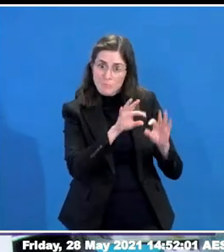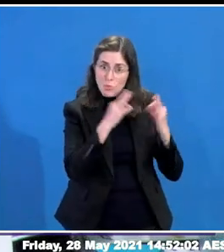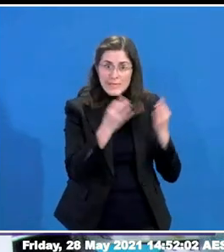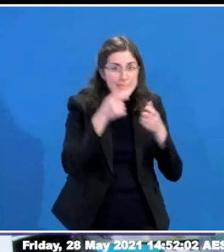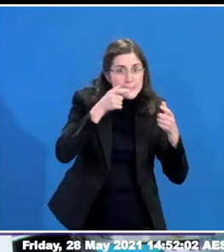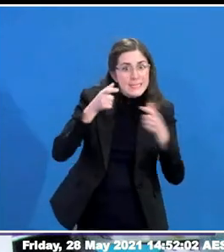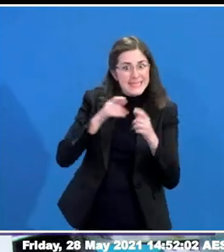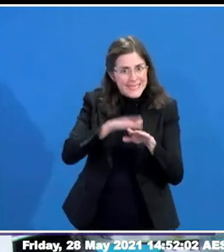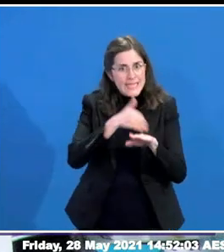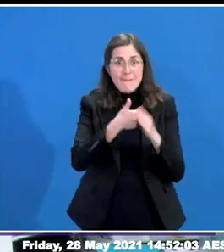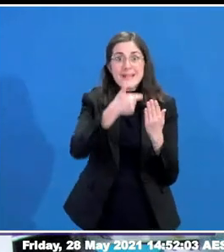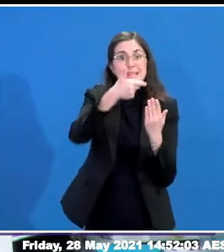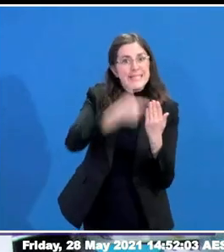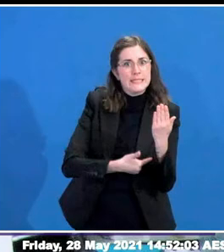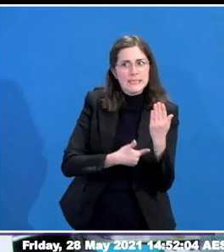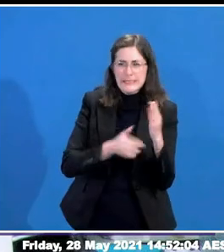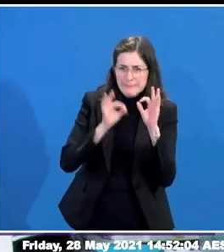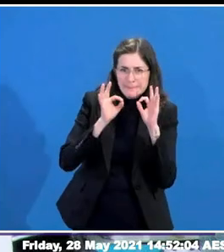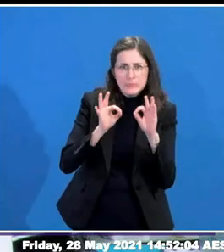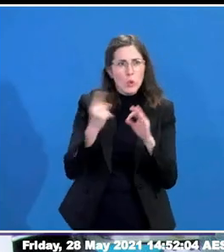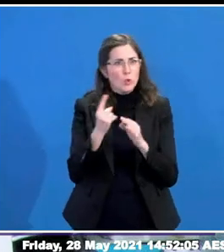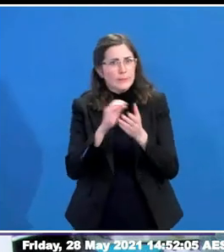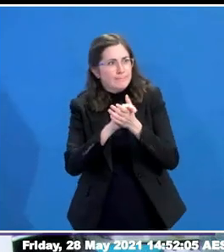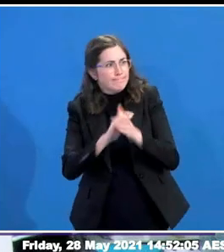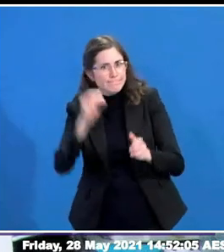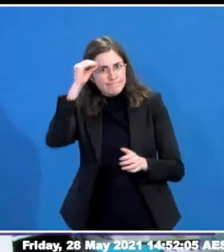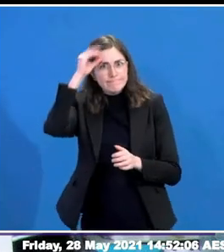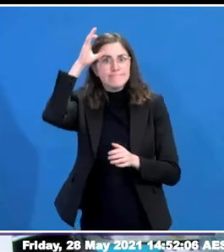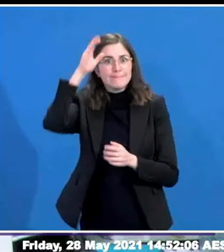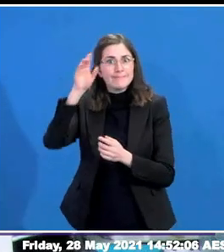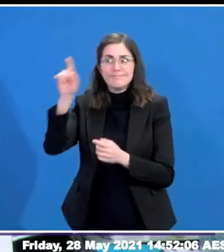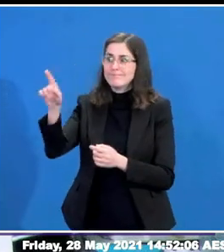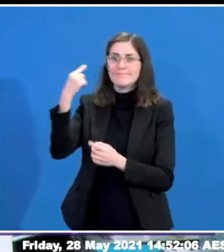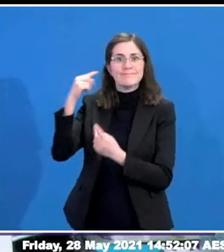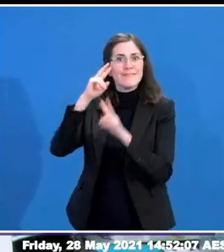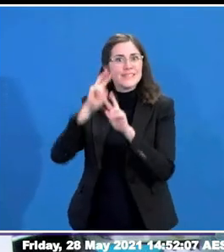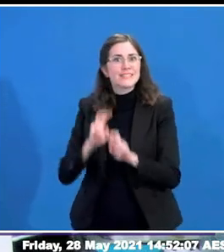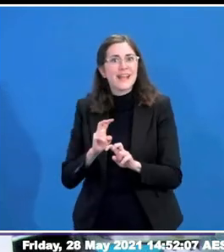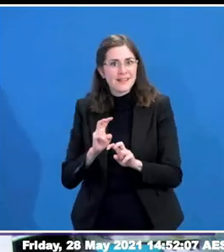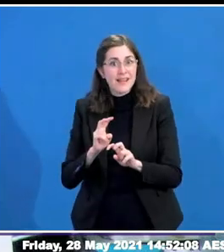process will be compromised by the lack of independence of a particular investigator.